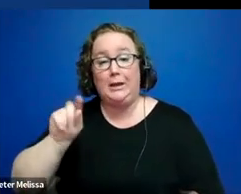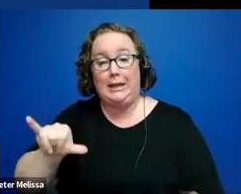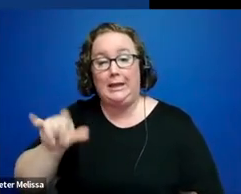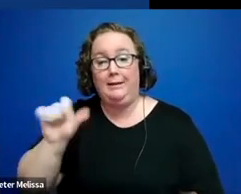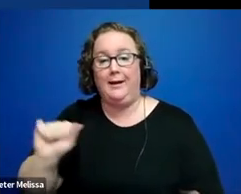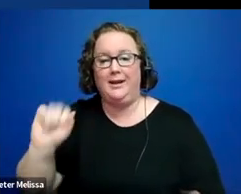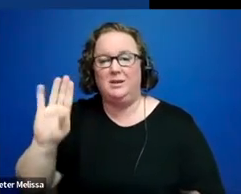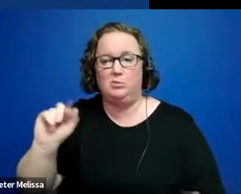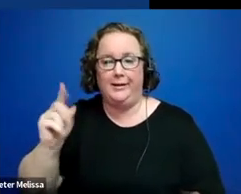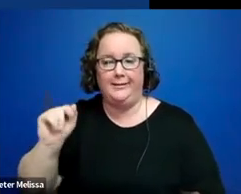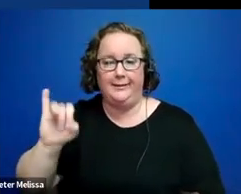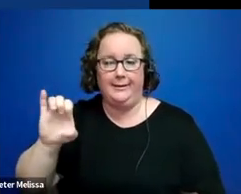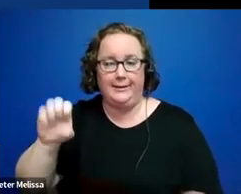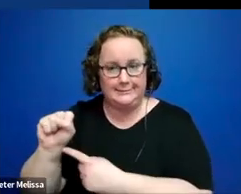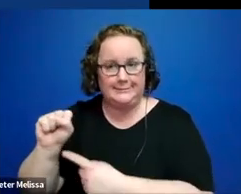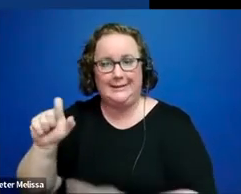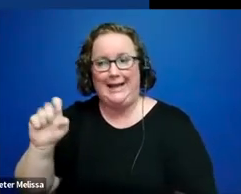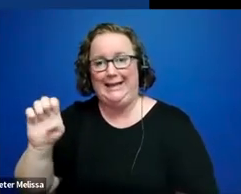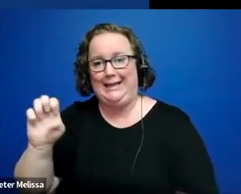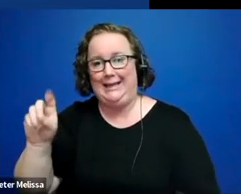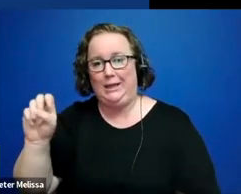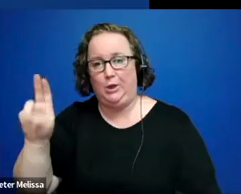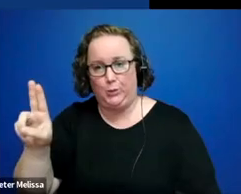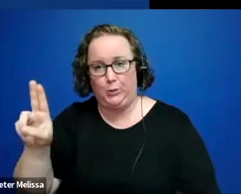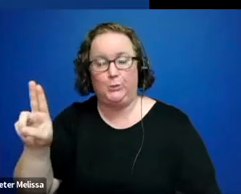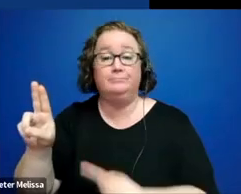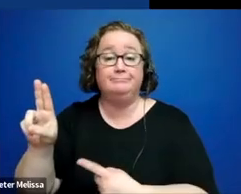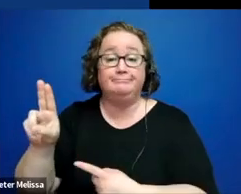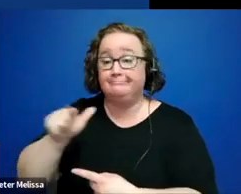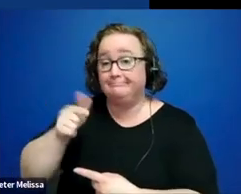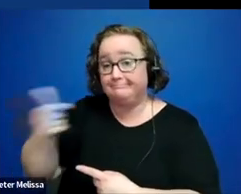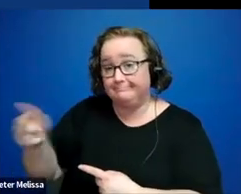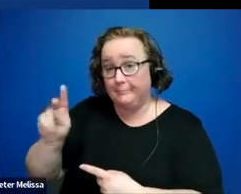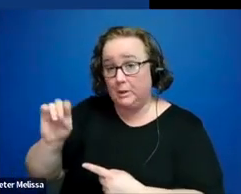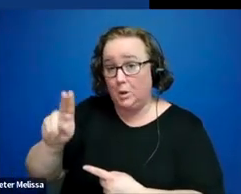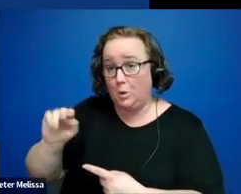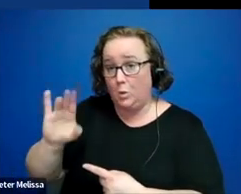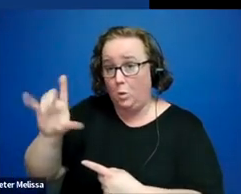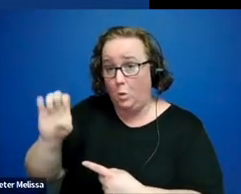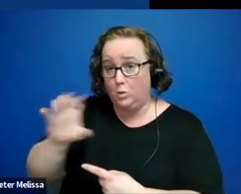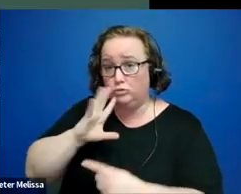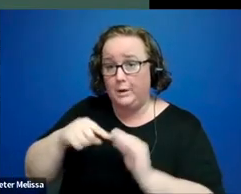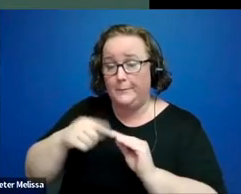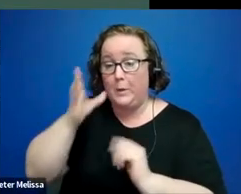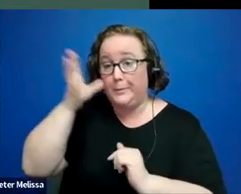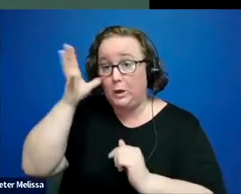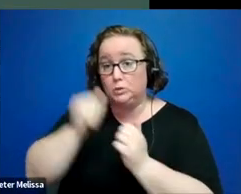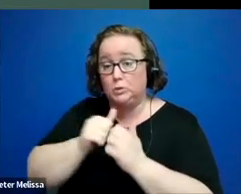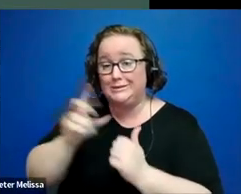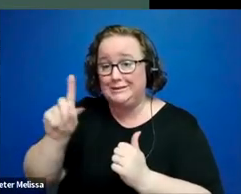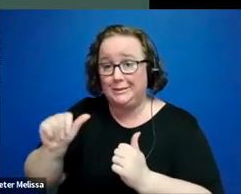I'm going to pass it over to Nicole to share more about the Parenting with Disabilities dashboard.